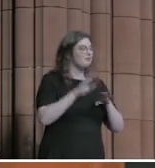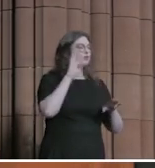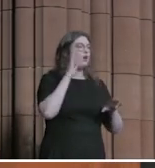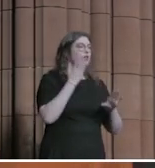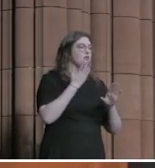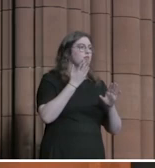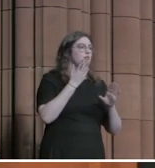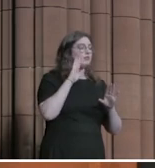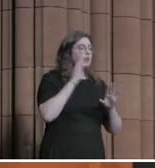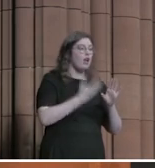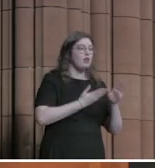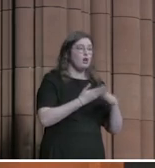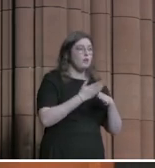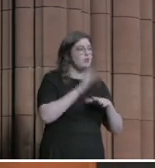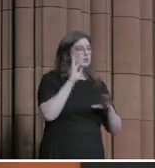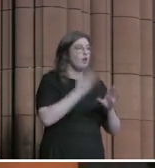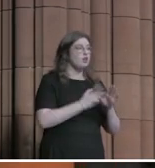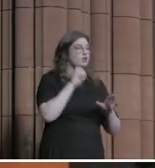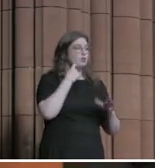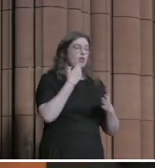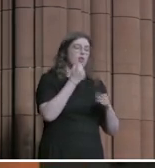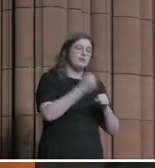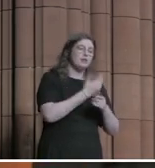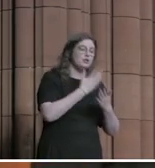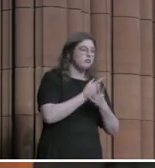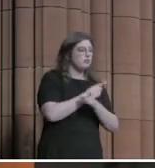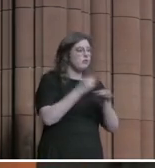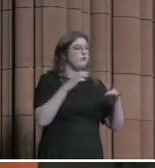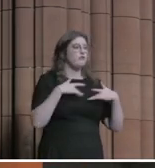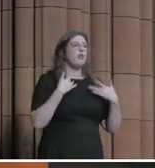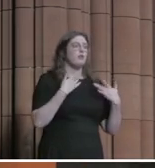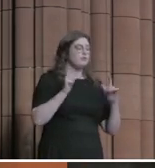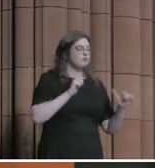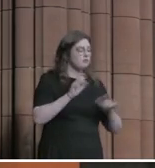will foster workplace wellbeing and resilience in the face of change.